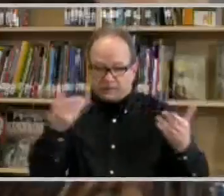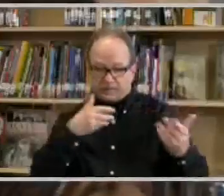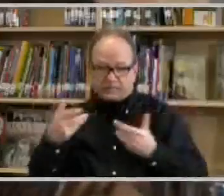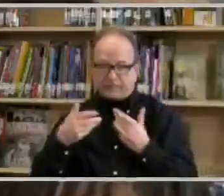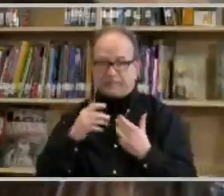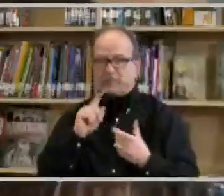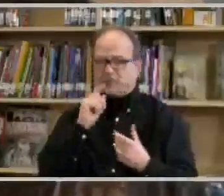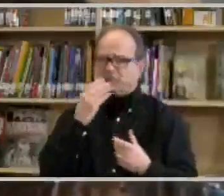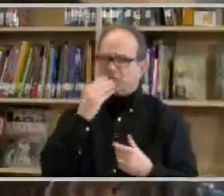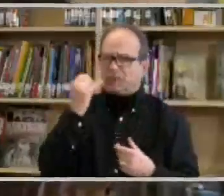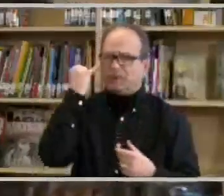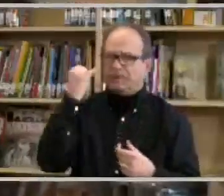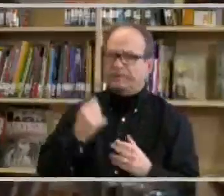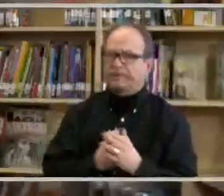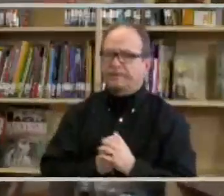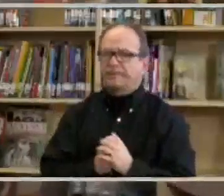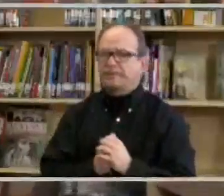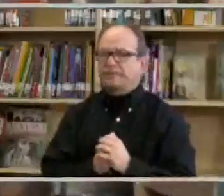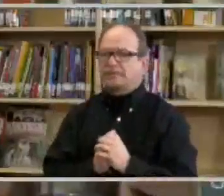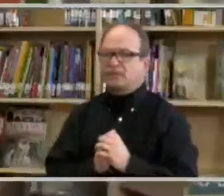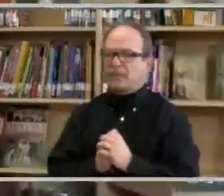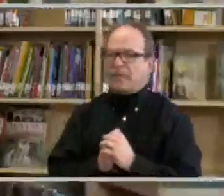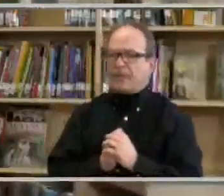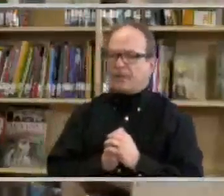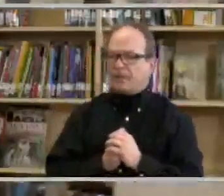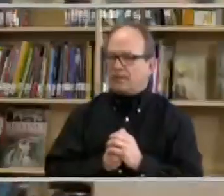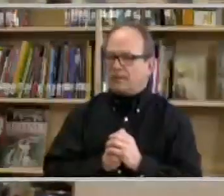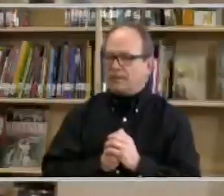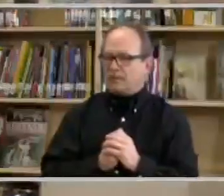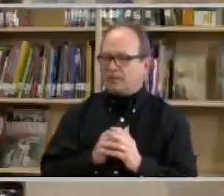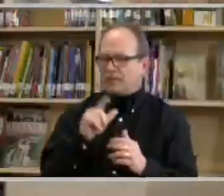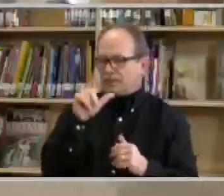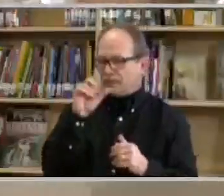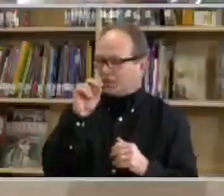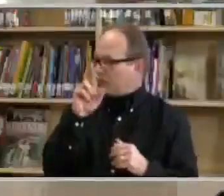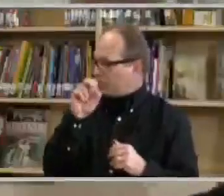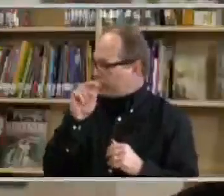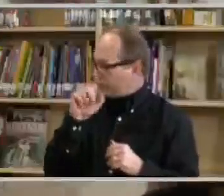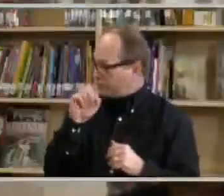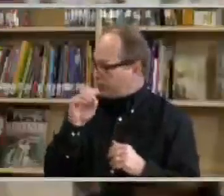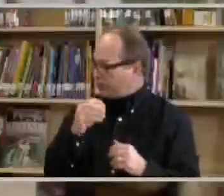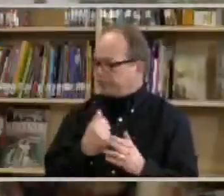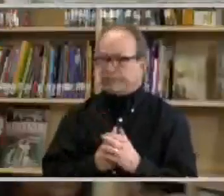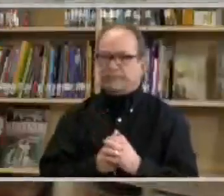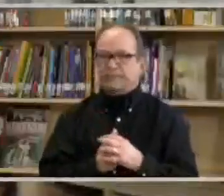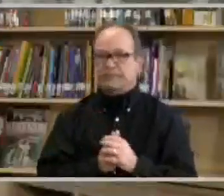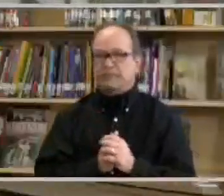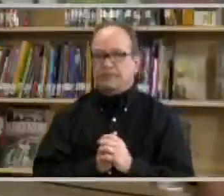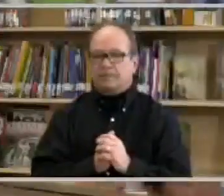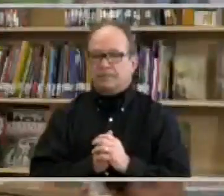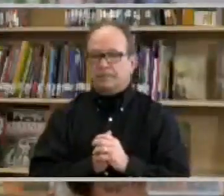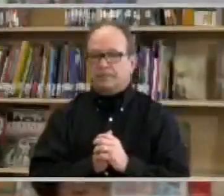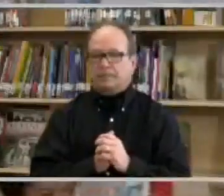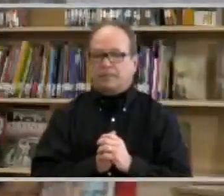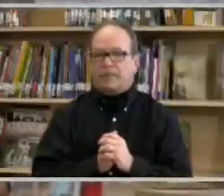THINK IS, WOULD BE MY NEXT. OKAY, PERFECT.